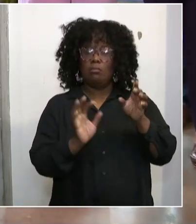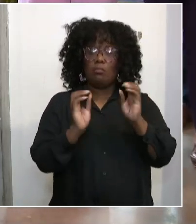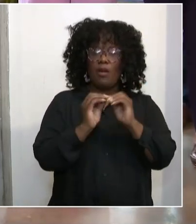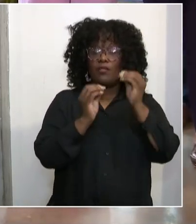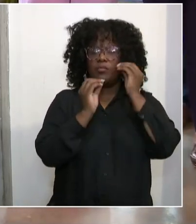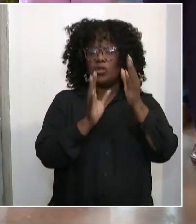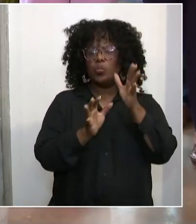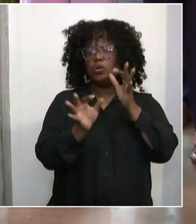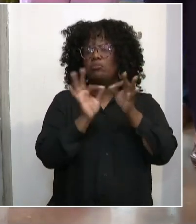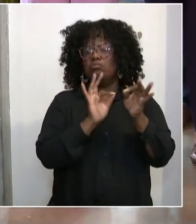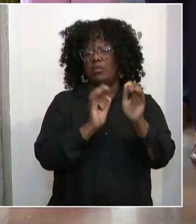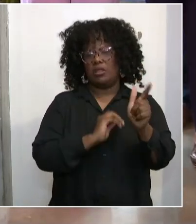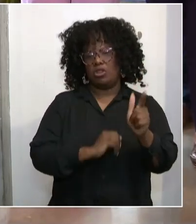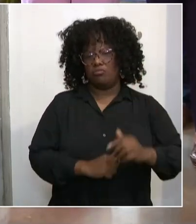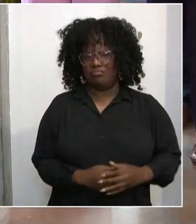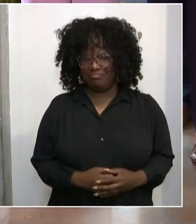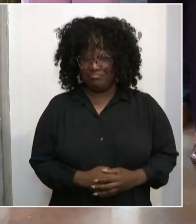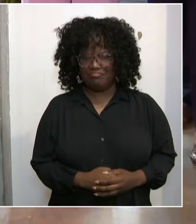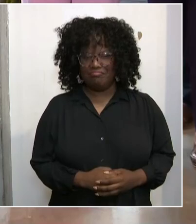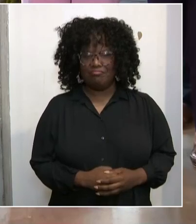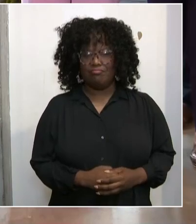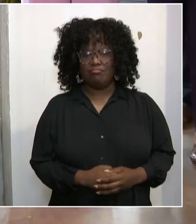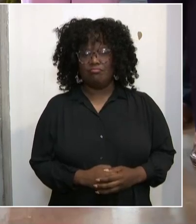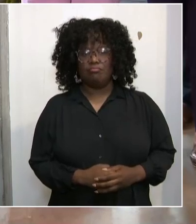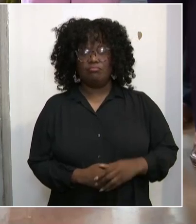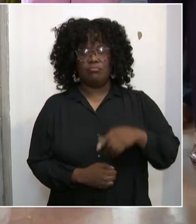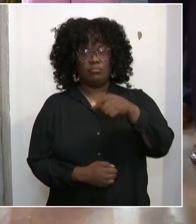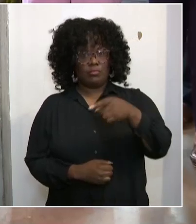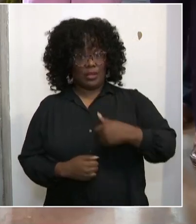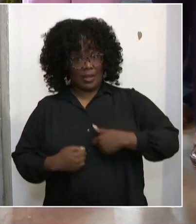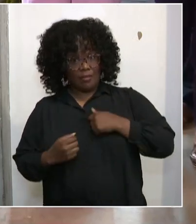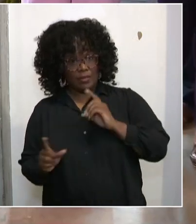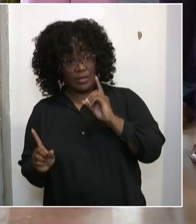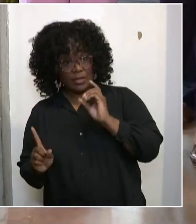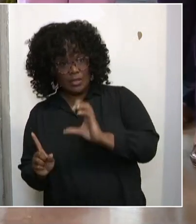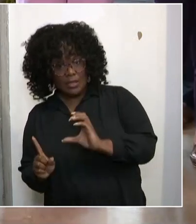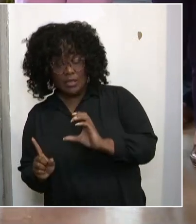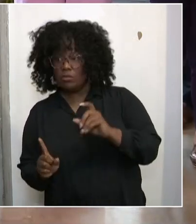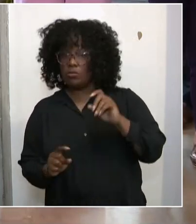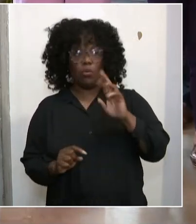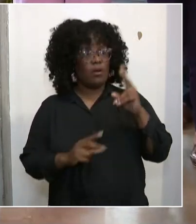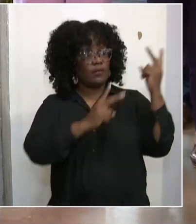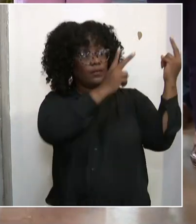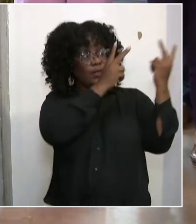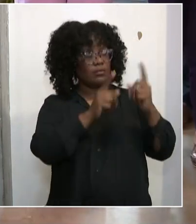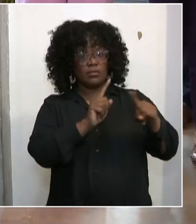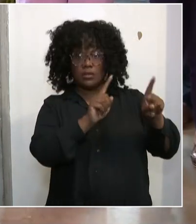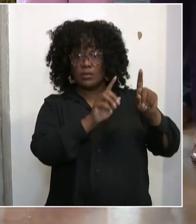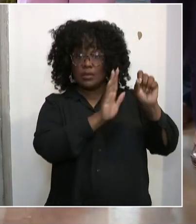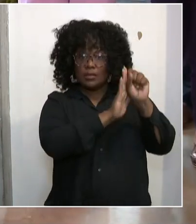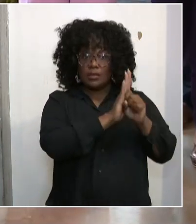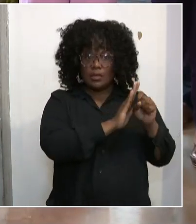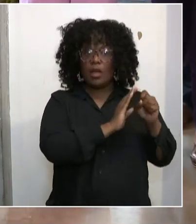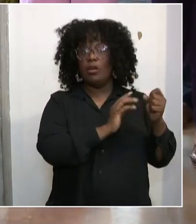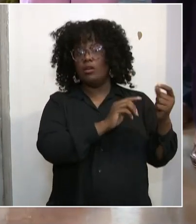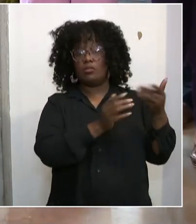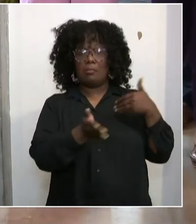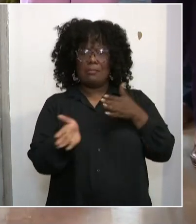travel through the district over the next several weeks, we're asking you to plan ahead and give yourself, uh, extra time. Uh,